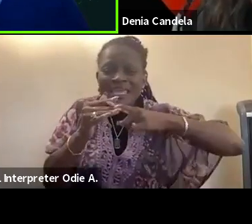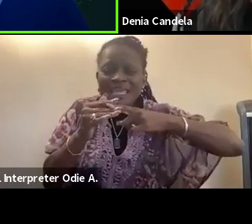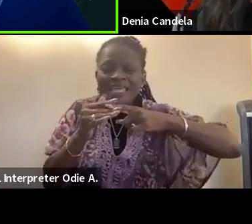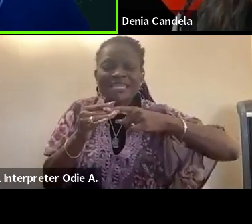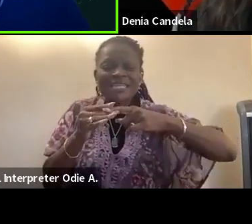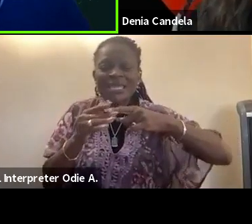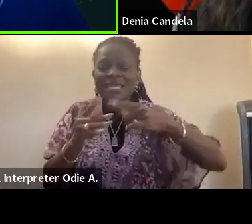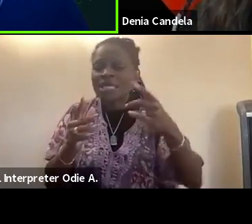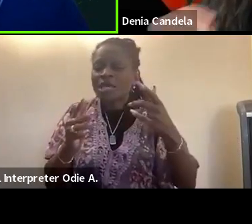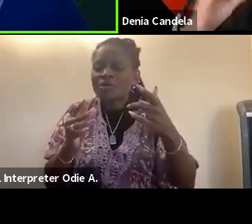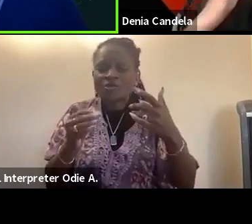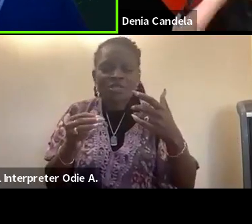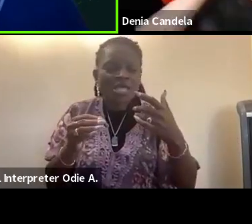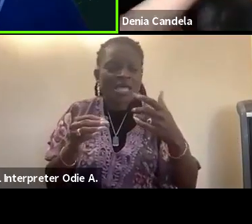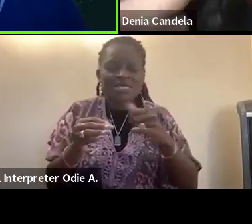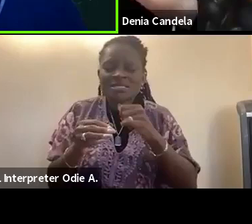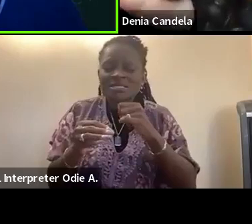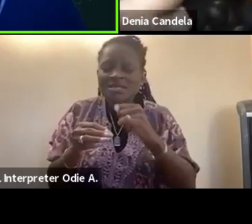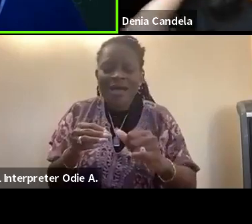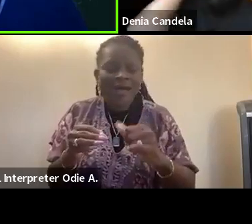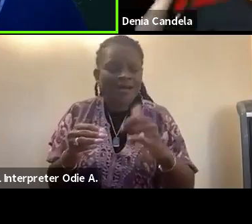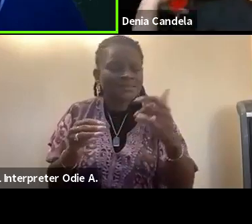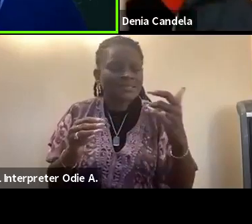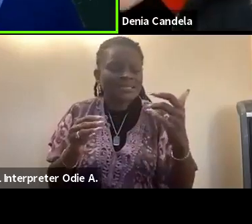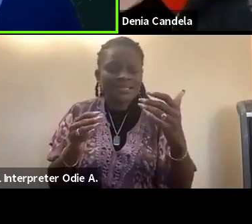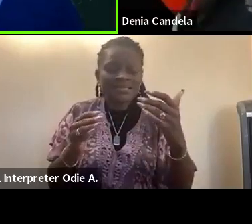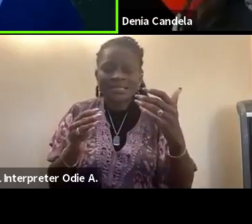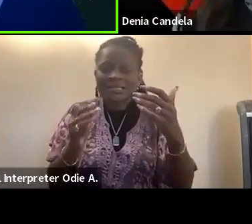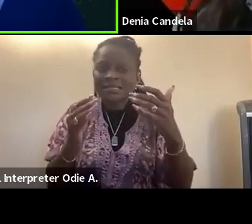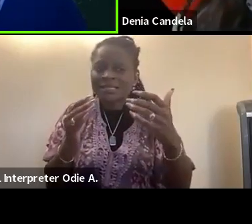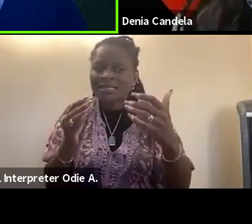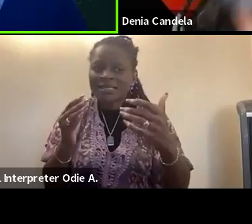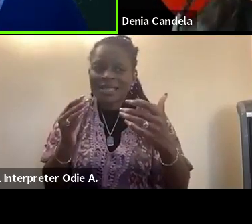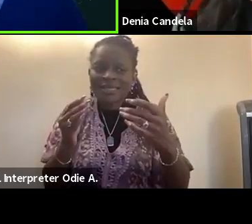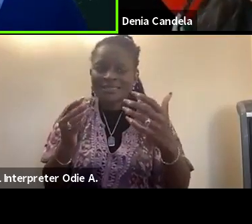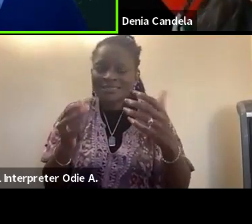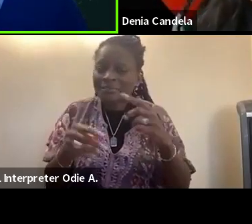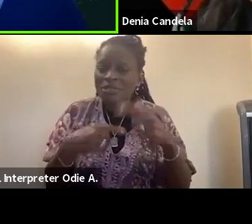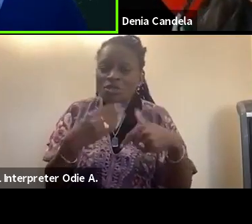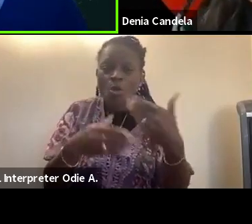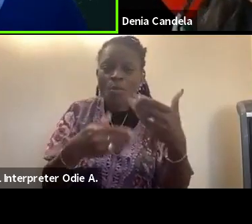efforts and commitment that we have made such progress here